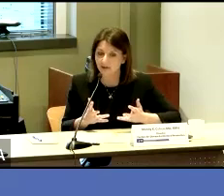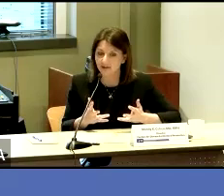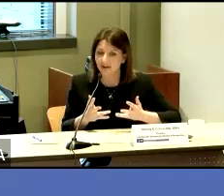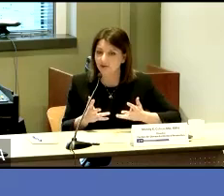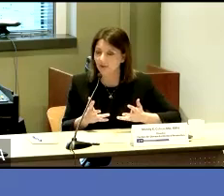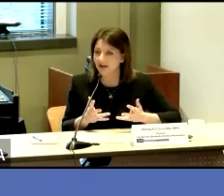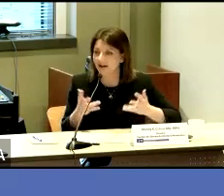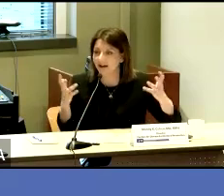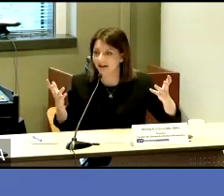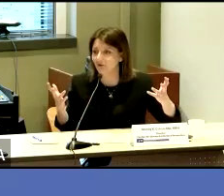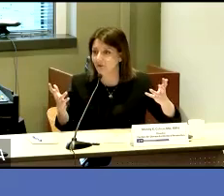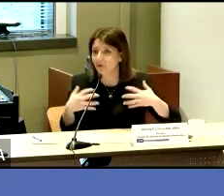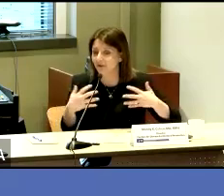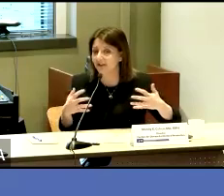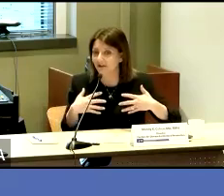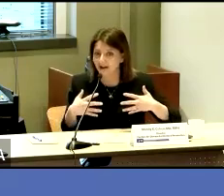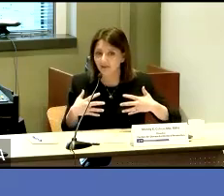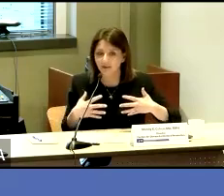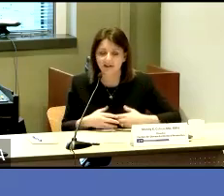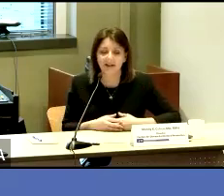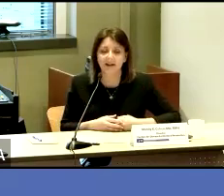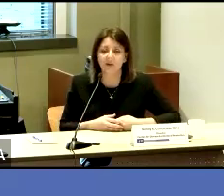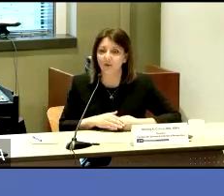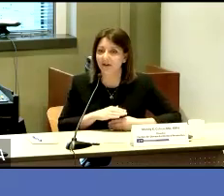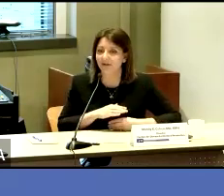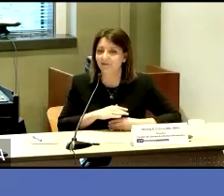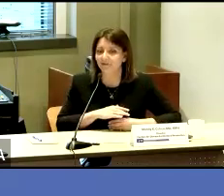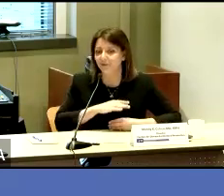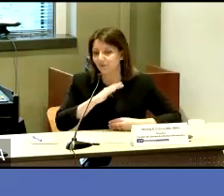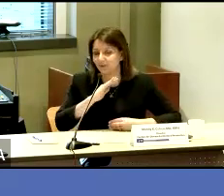which is a lot of the way the external world interacts with us.